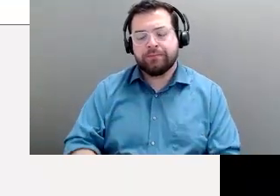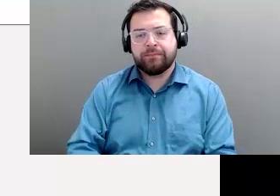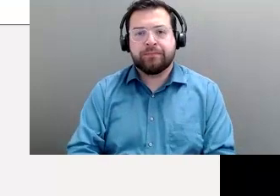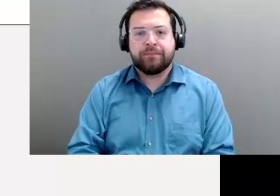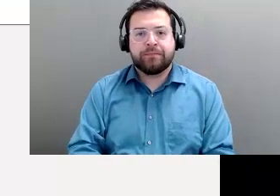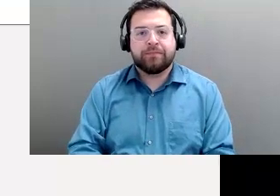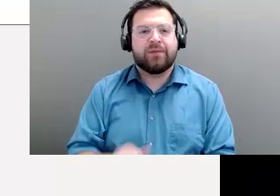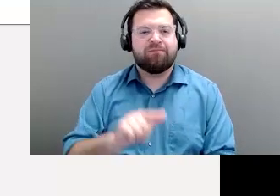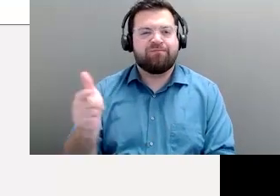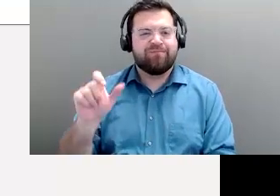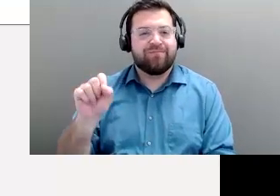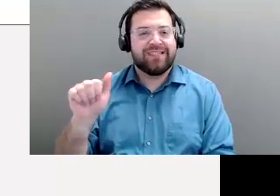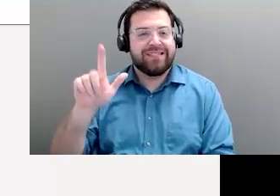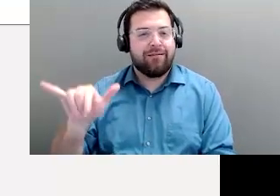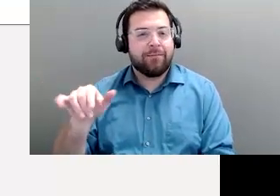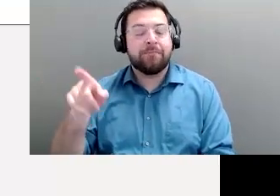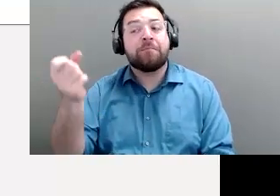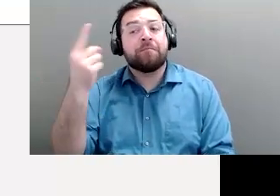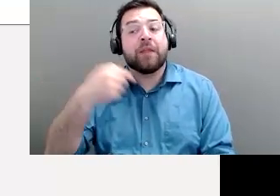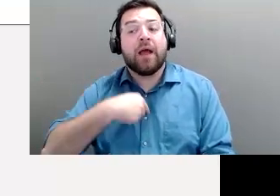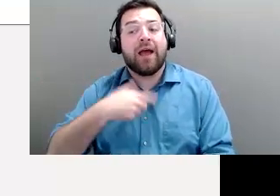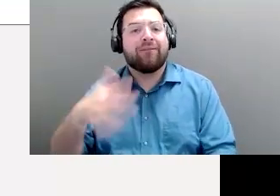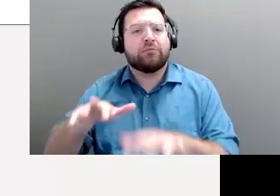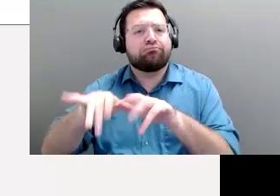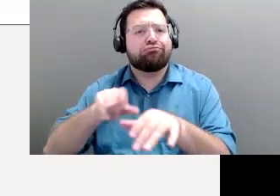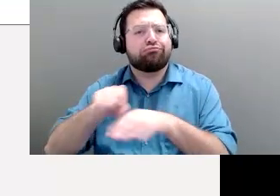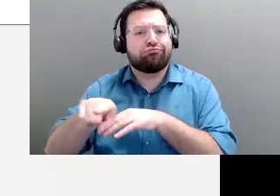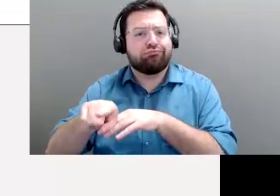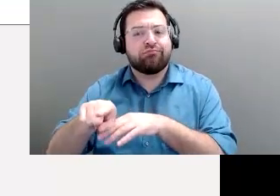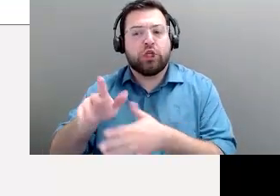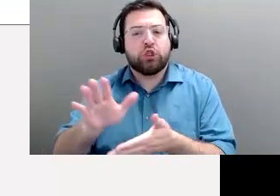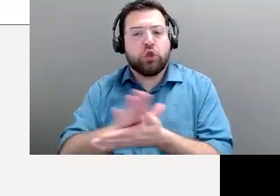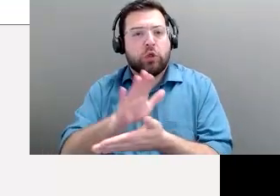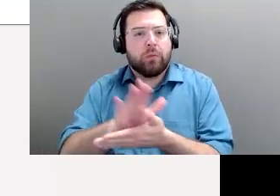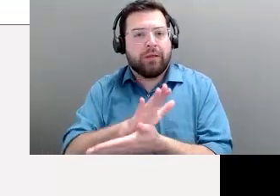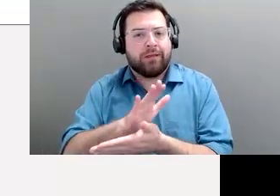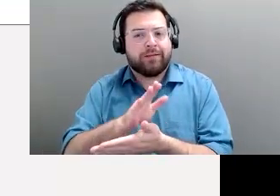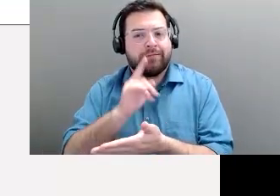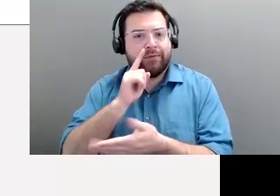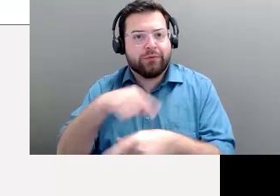I, put a document in the chat, and, I believe that,